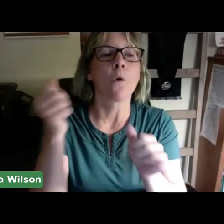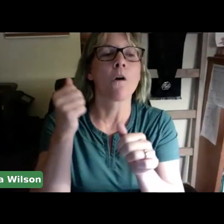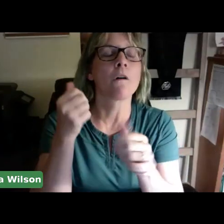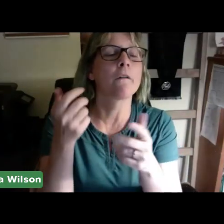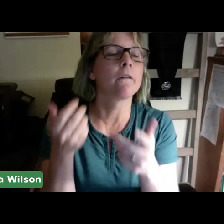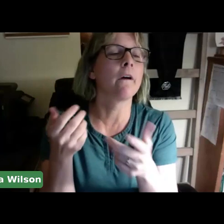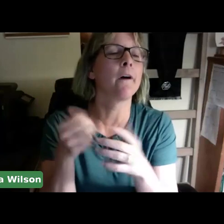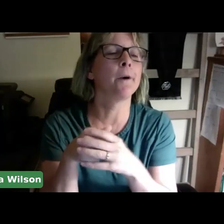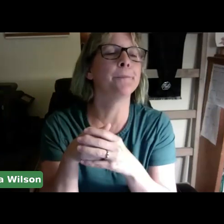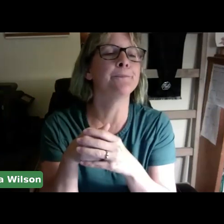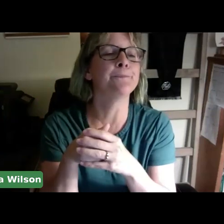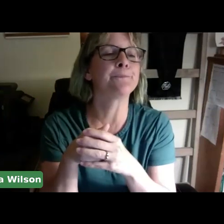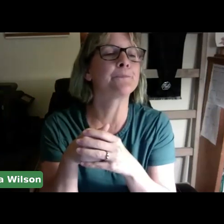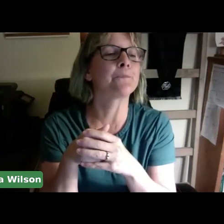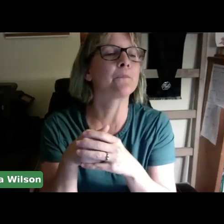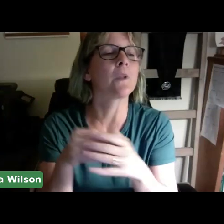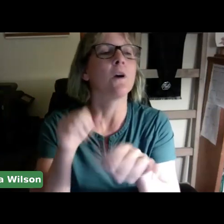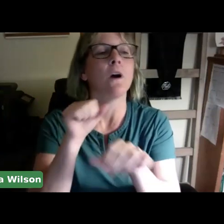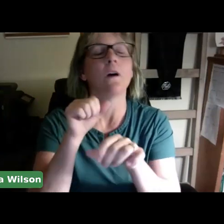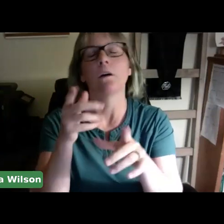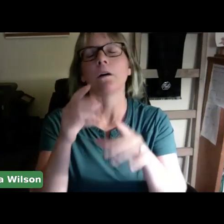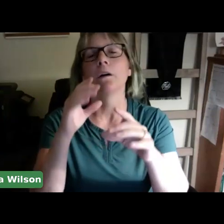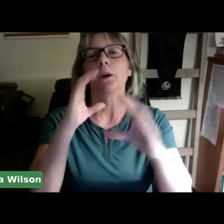I get asked the most when I'm out.